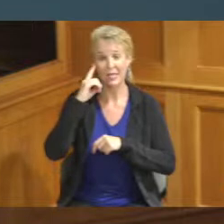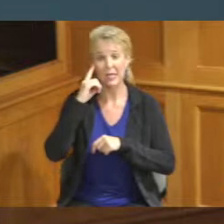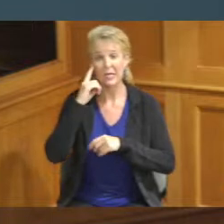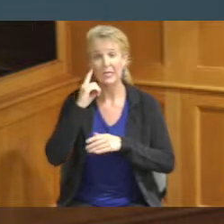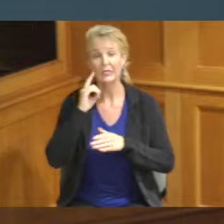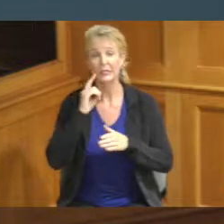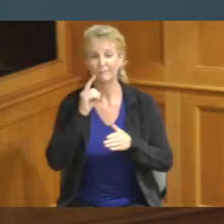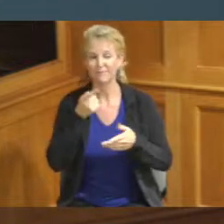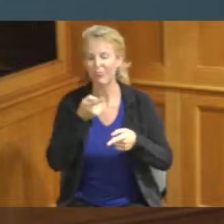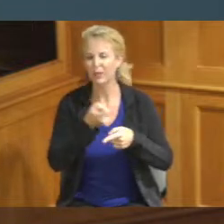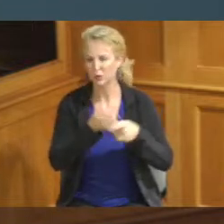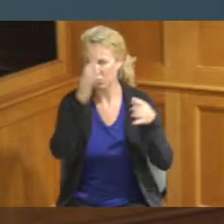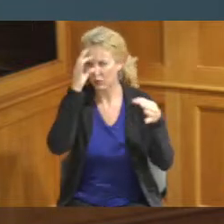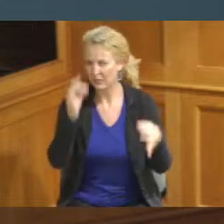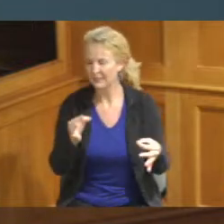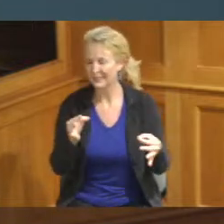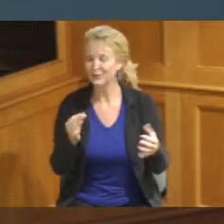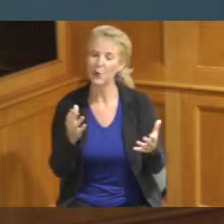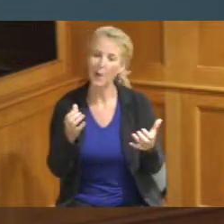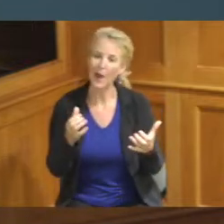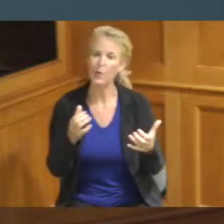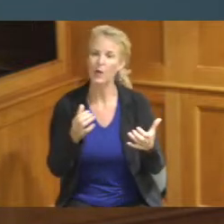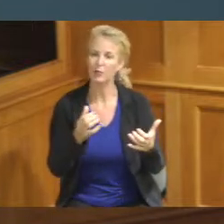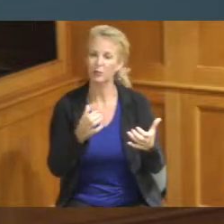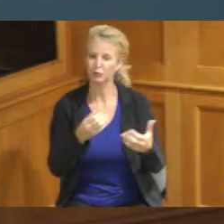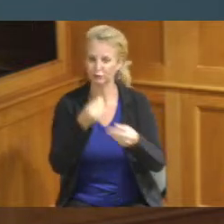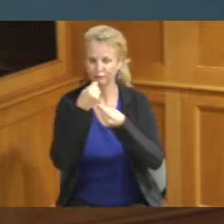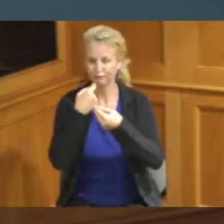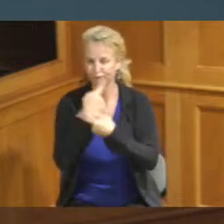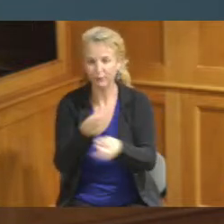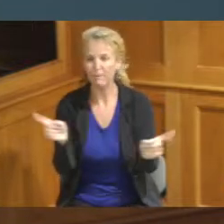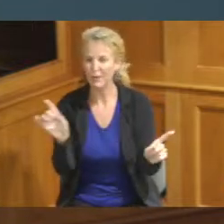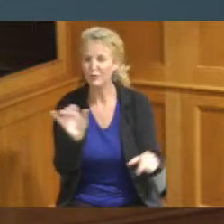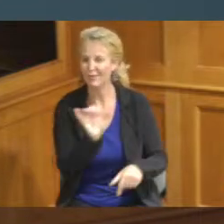right direction so I did want to acknowledge the work that they're doing they're in the middle